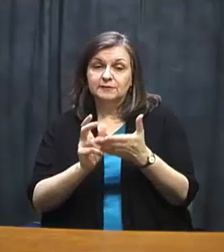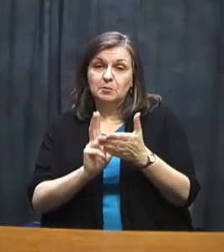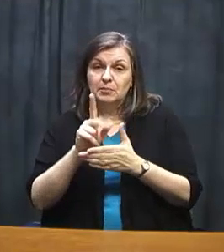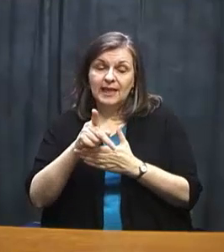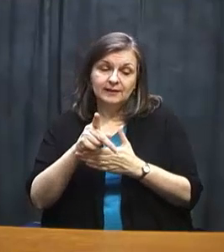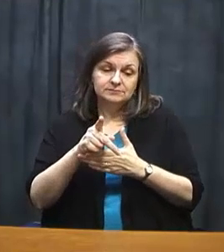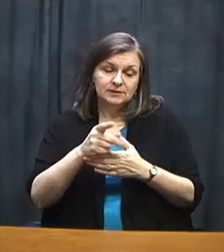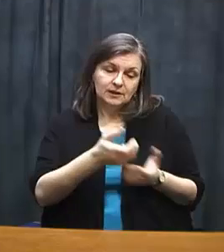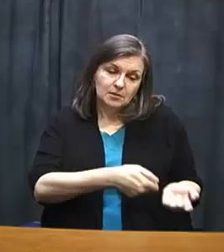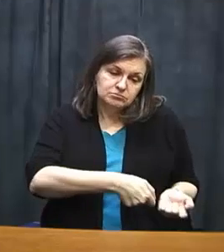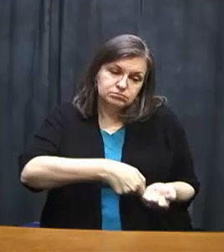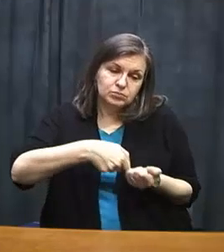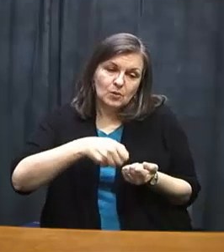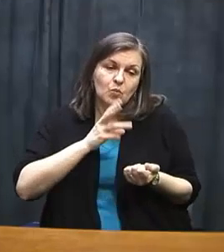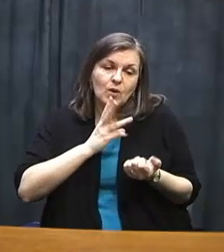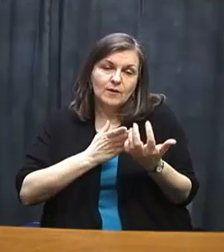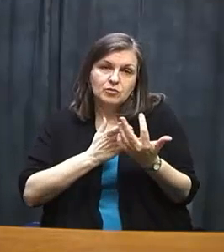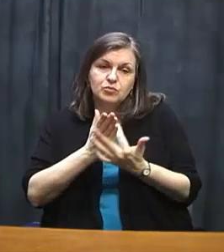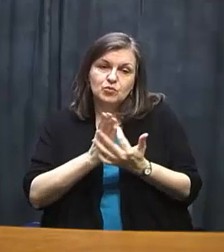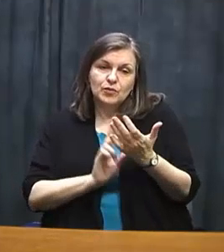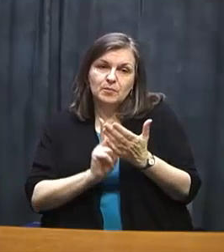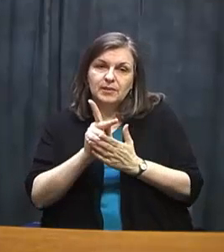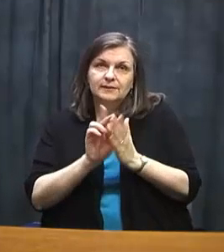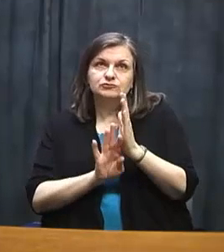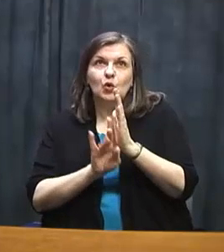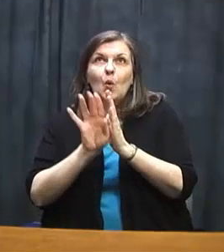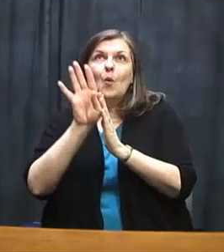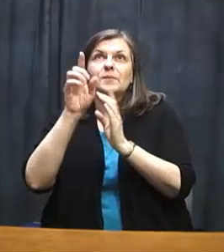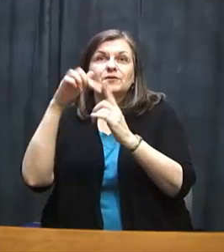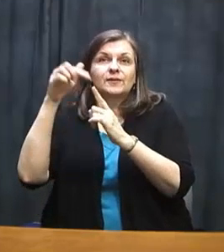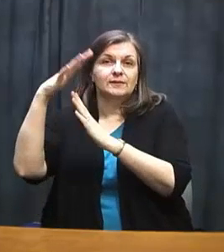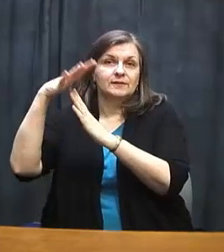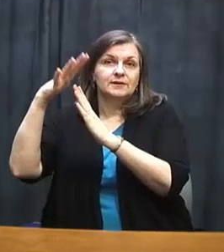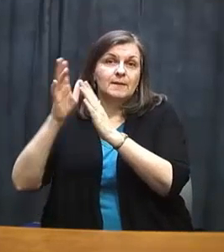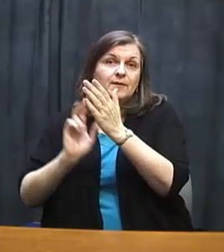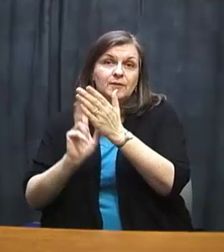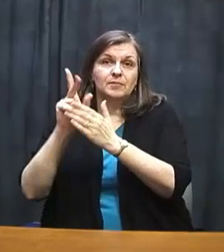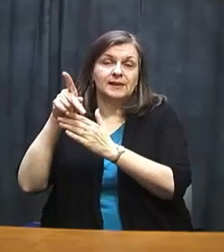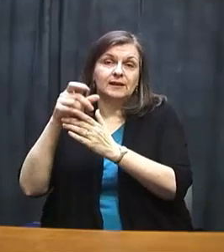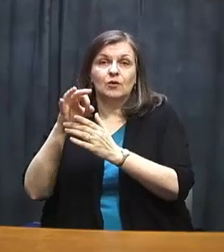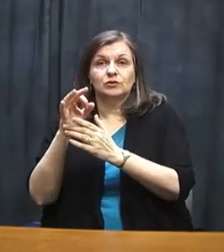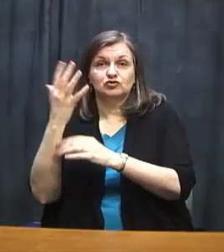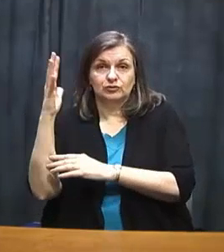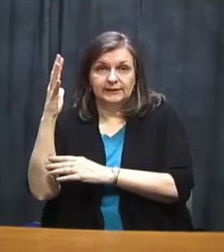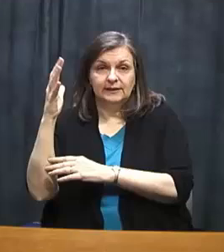single pathway to the leaves and the top of tree or plant